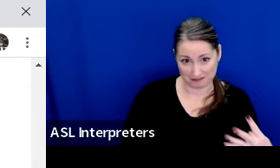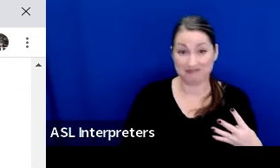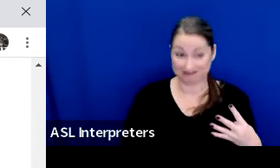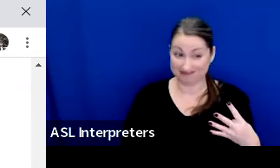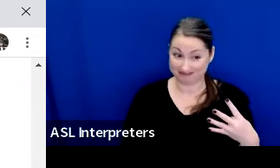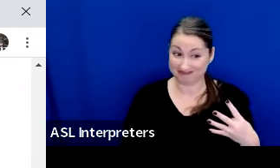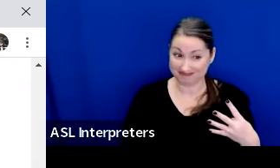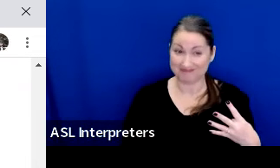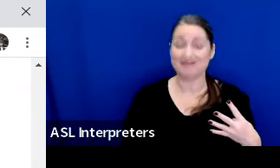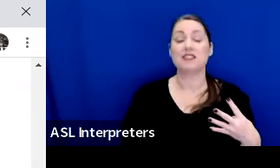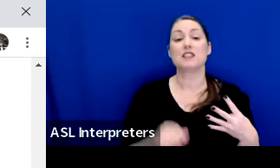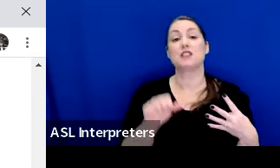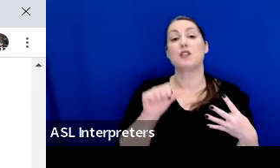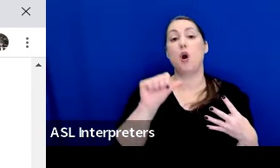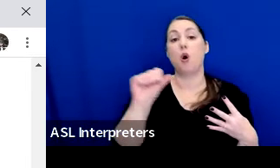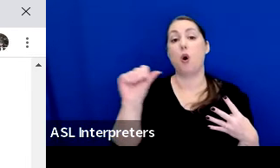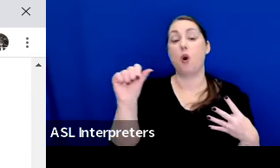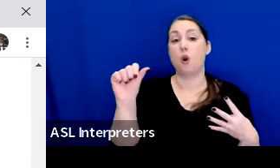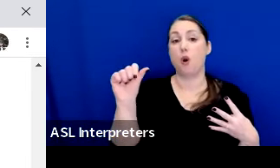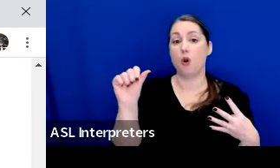A turns out to be a randomized variable.